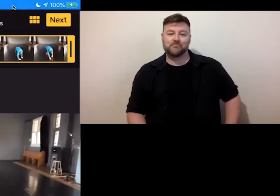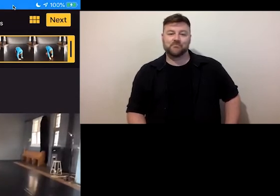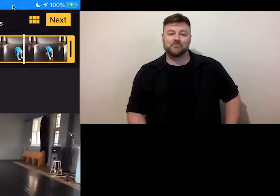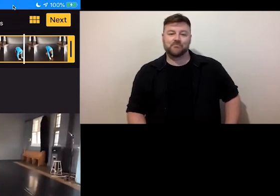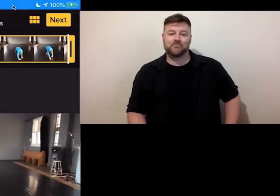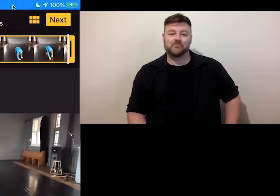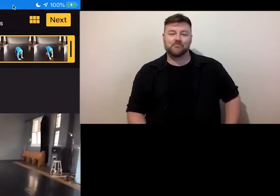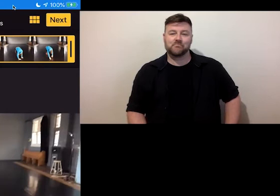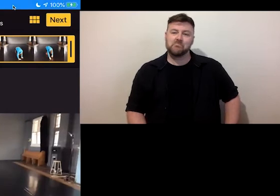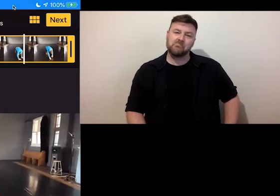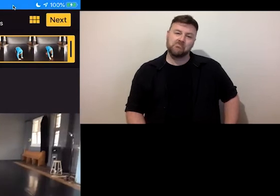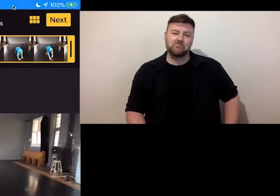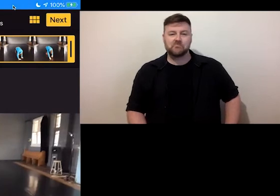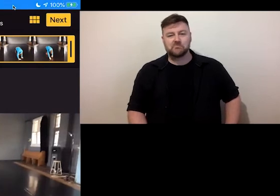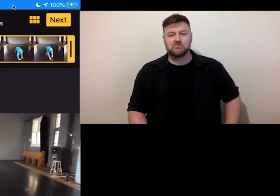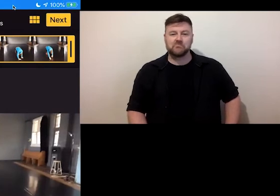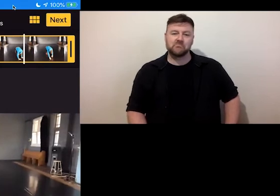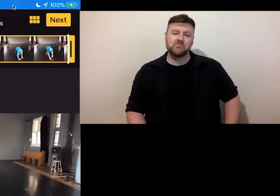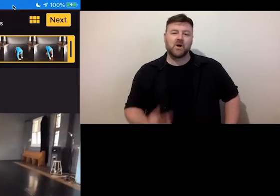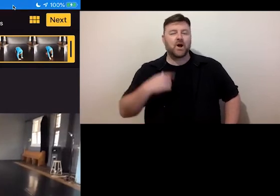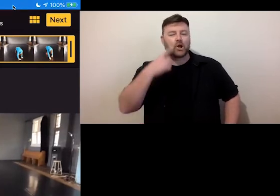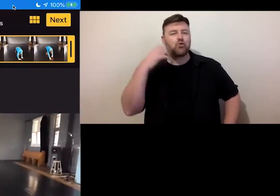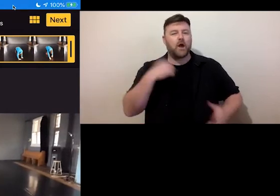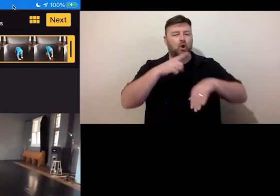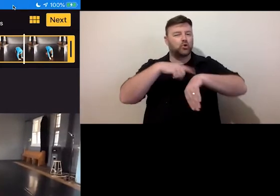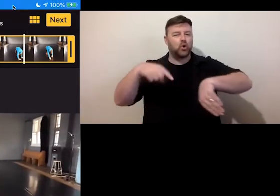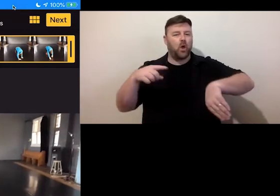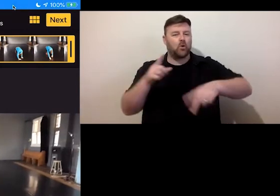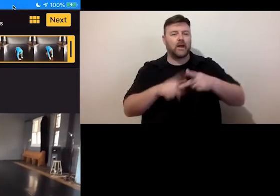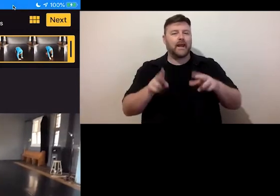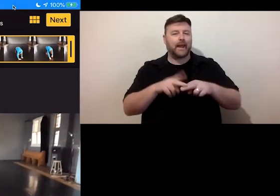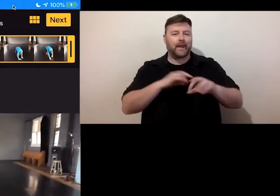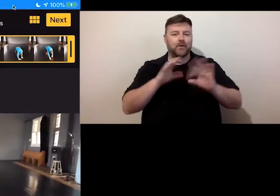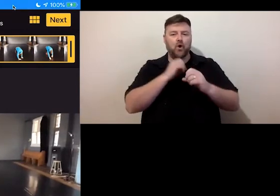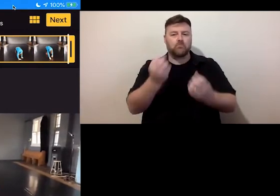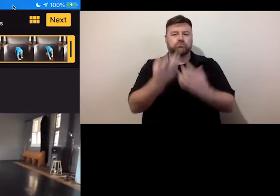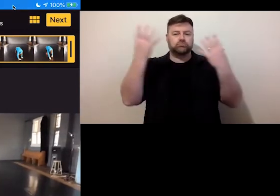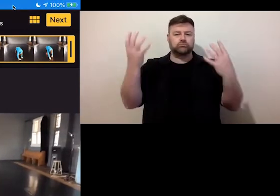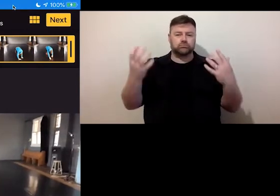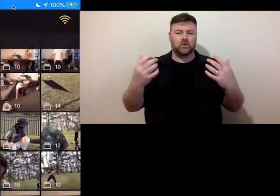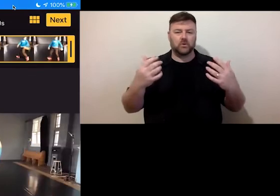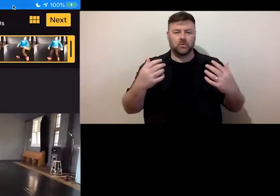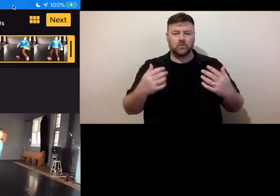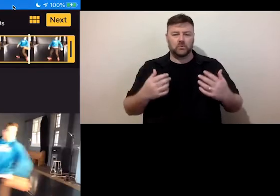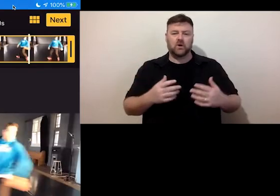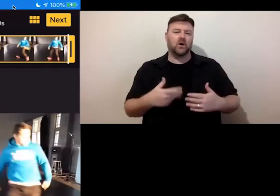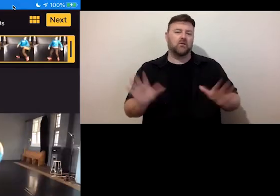I don't work on a GIF for too long. If it's not telling me what it needs to become... Ohhh!